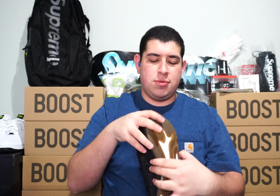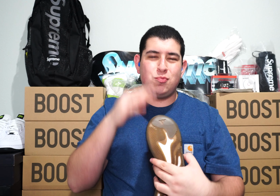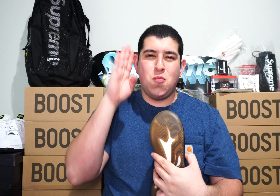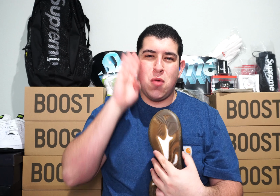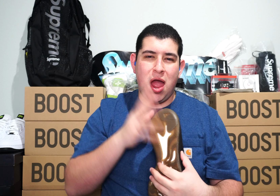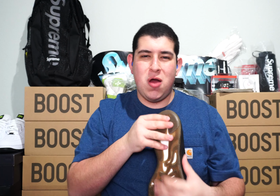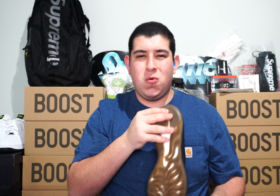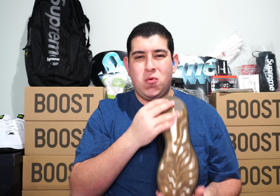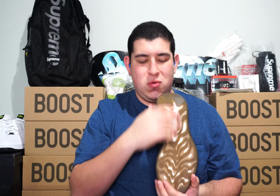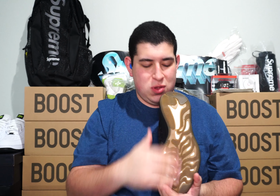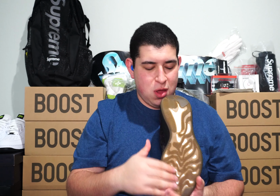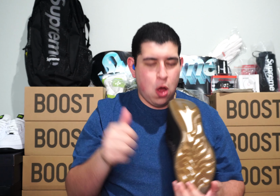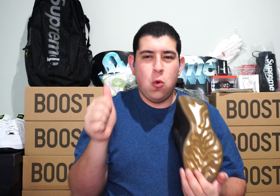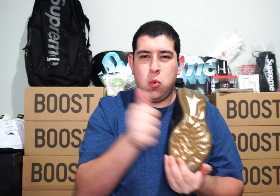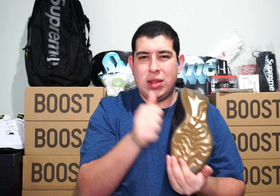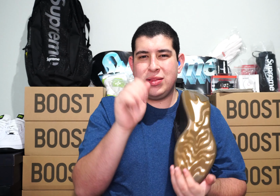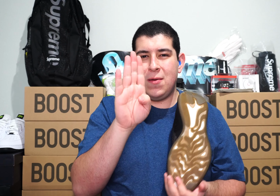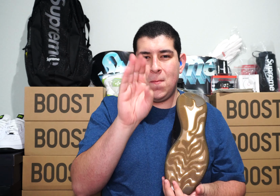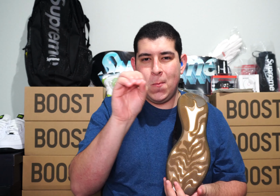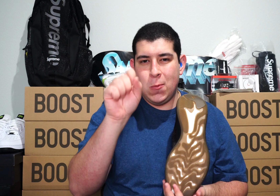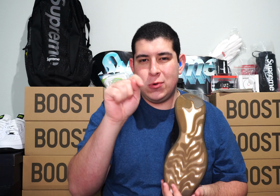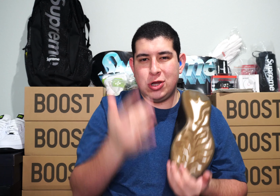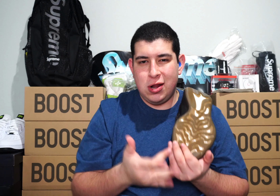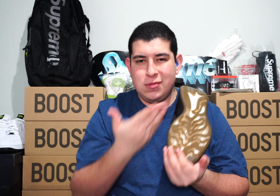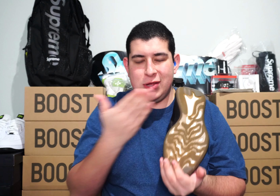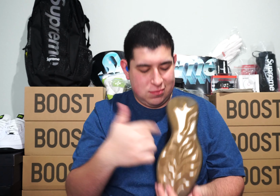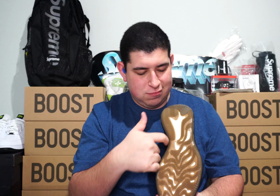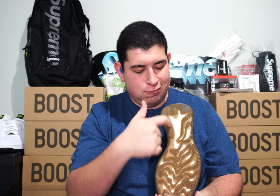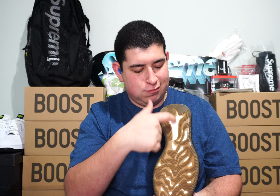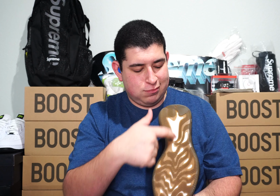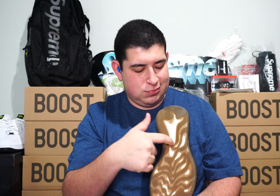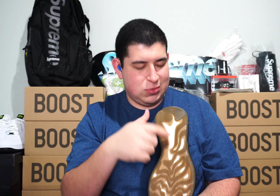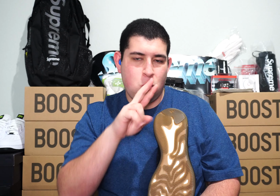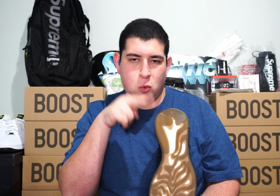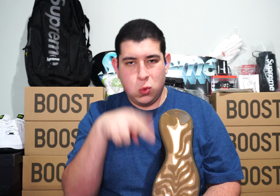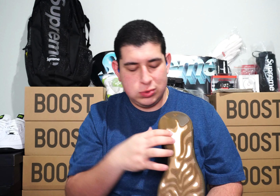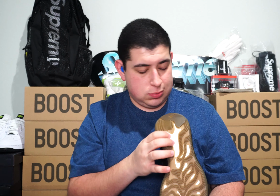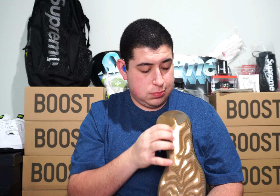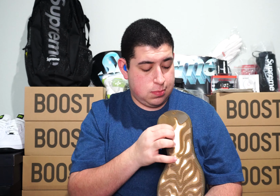Here is bottom with BOOST thing. It is pretty much same.